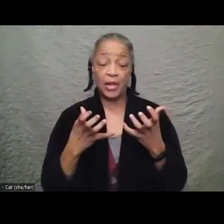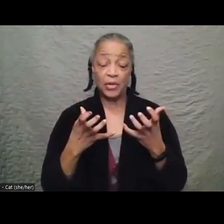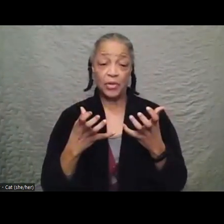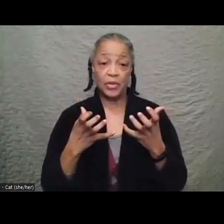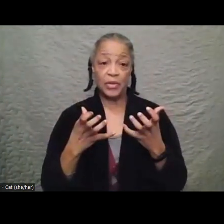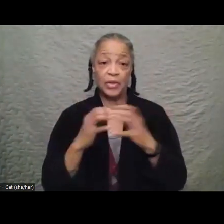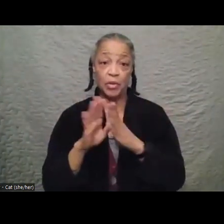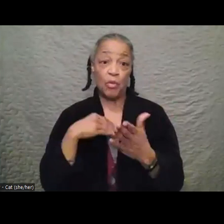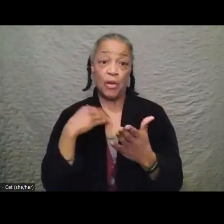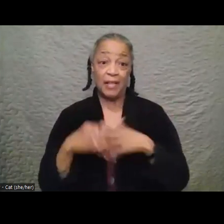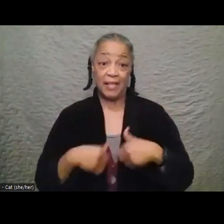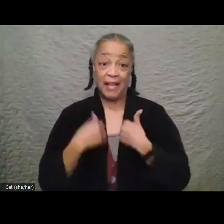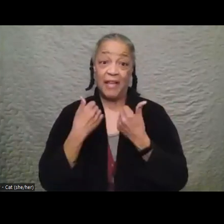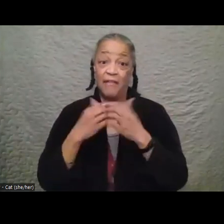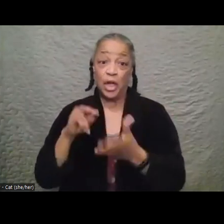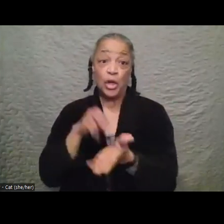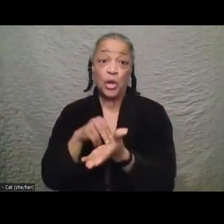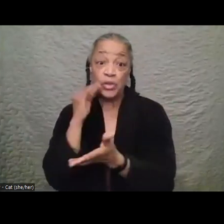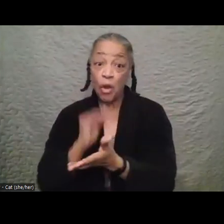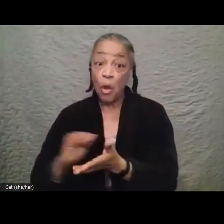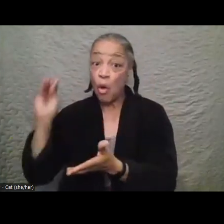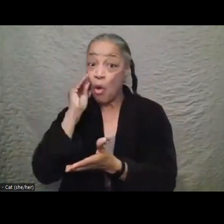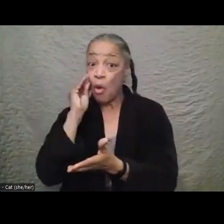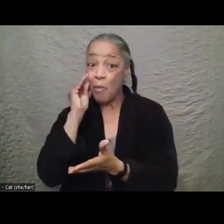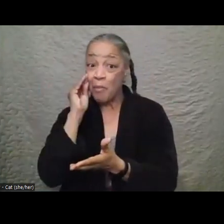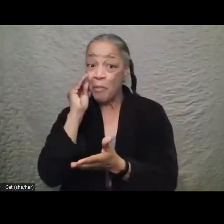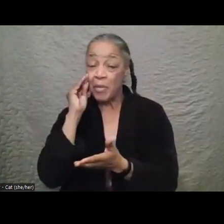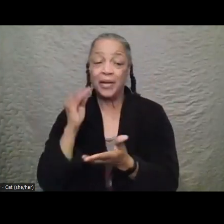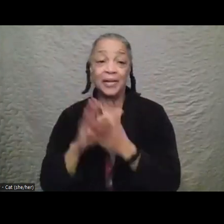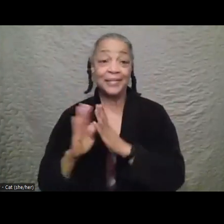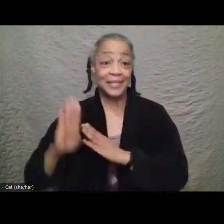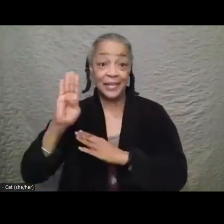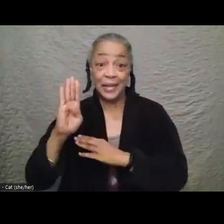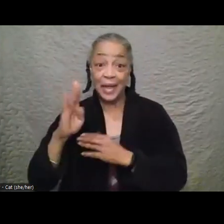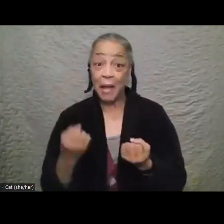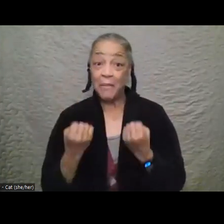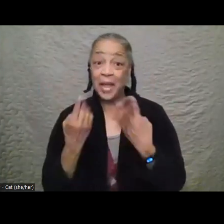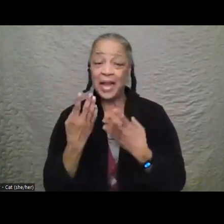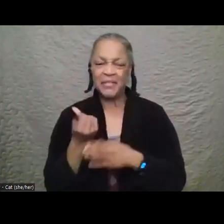a nursing home, you would probably not be surprised to learn that most folks do not